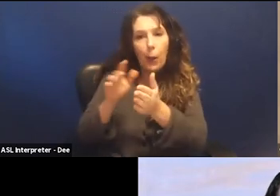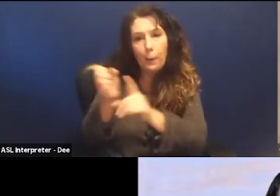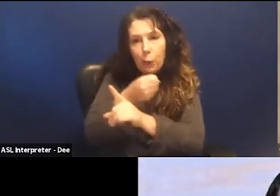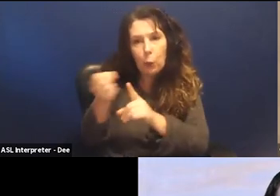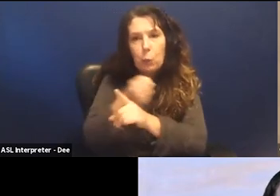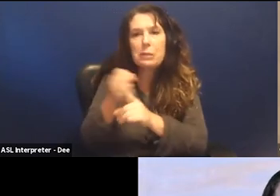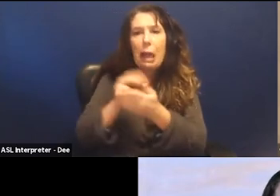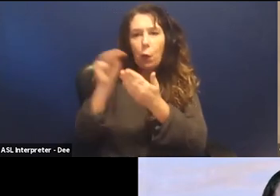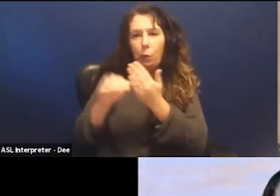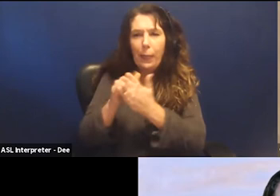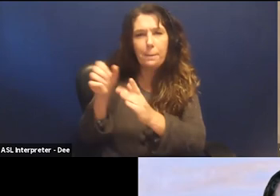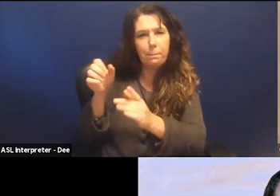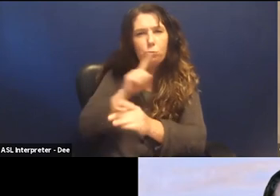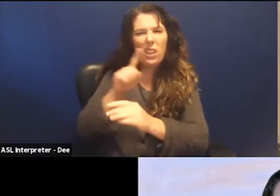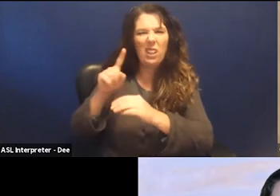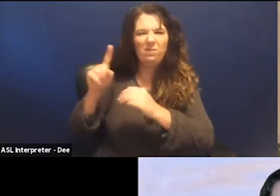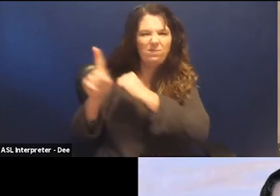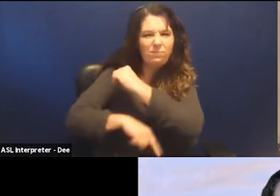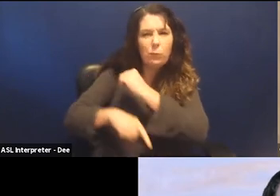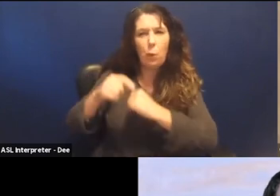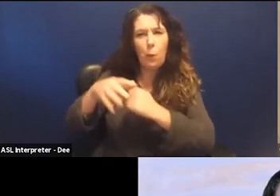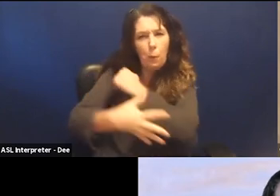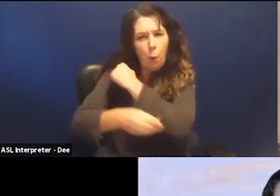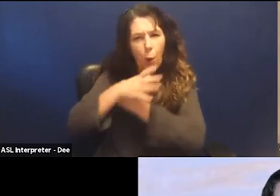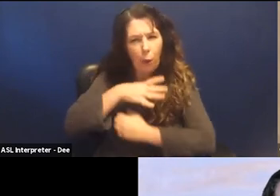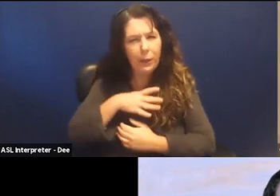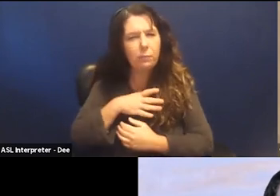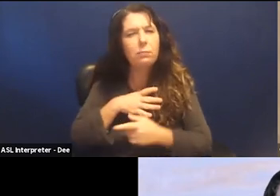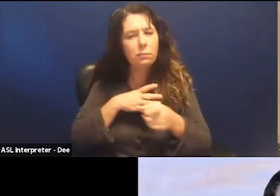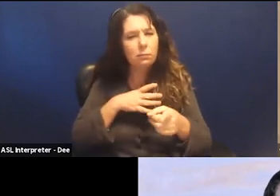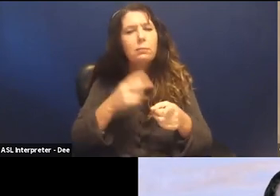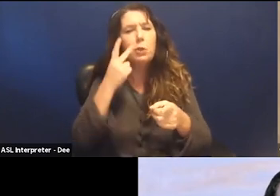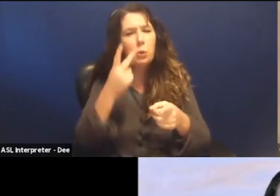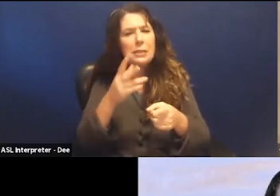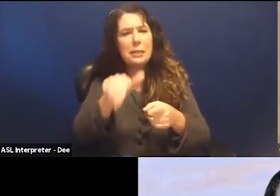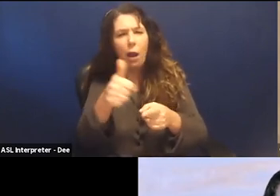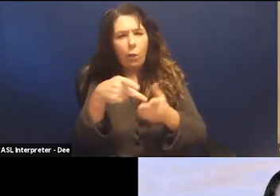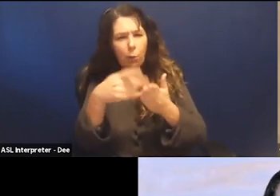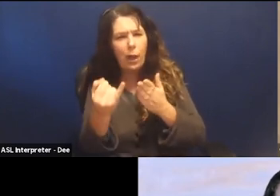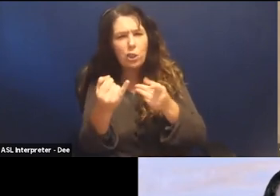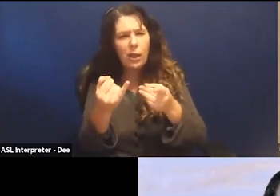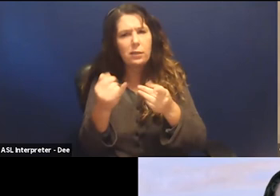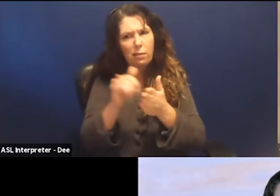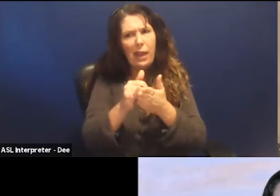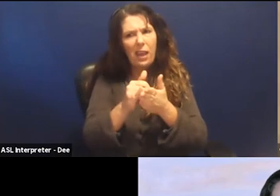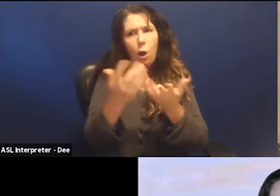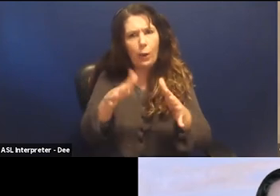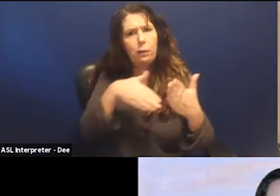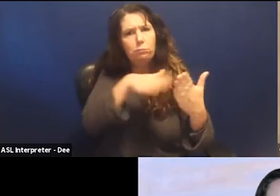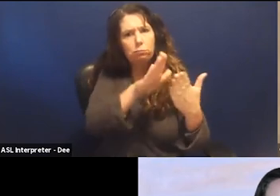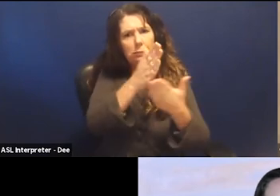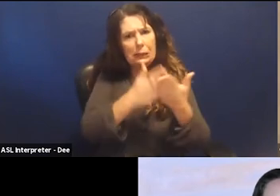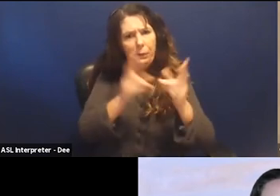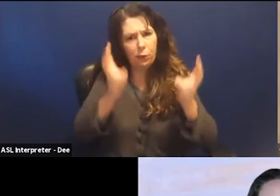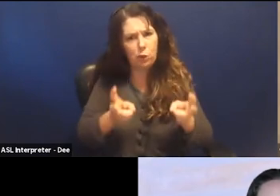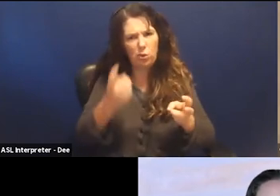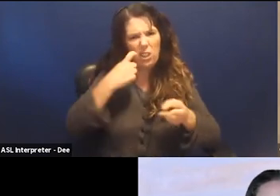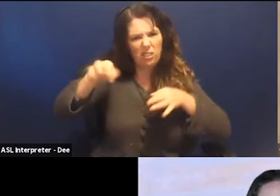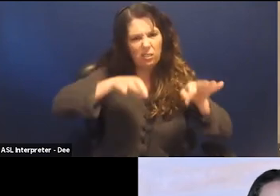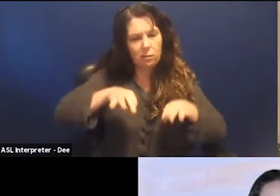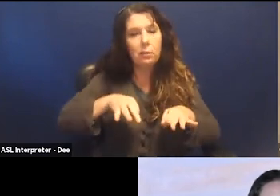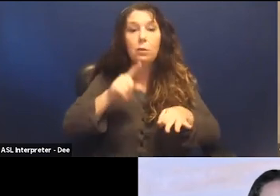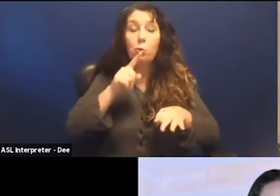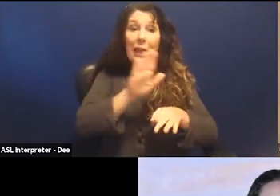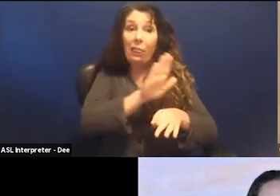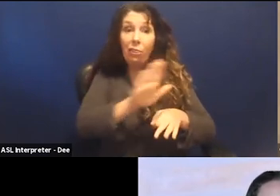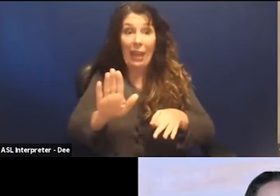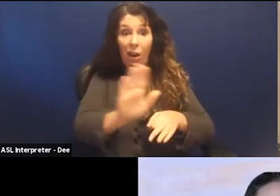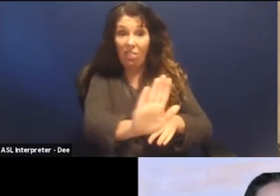see some of the other projects that have actually done the work on some of those specific issues that I just named and really with their work inspired us to write the book.